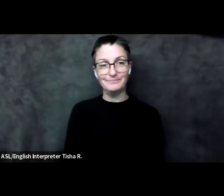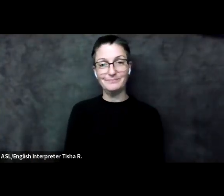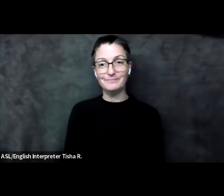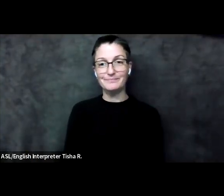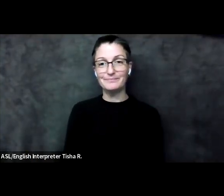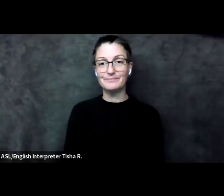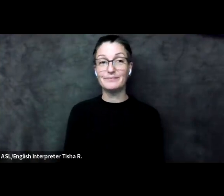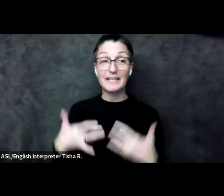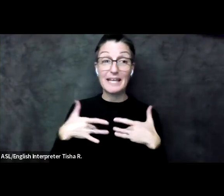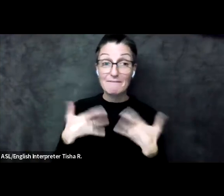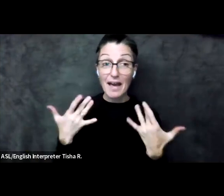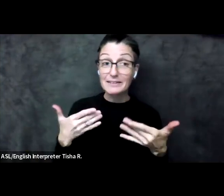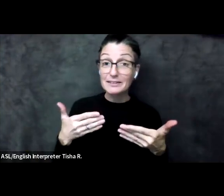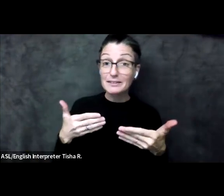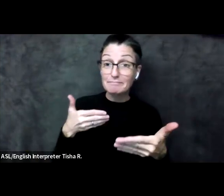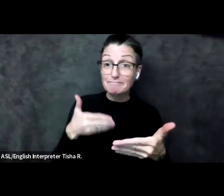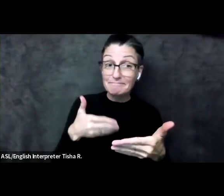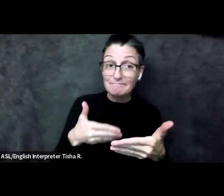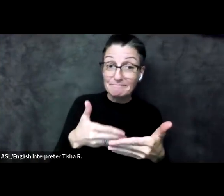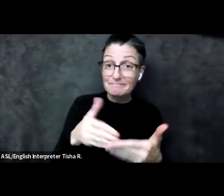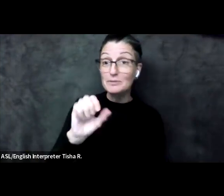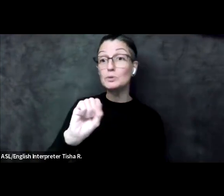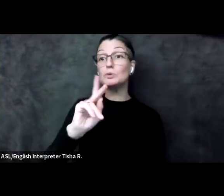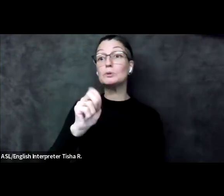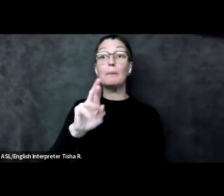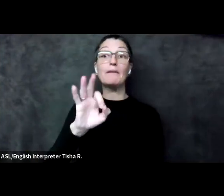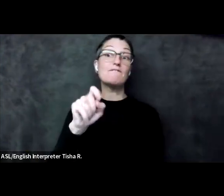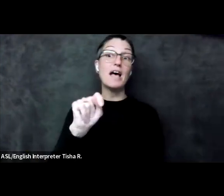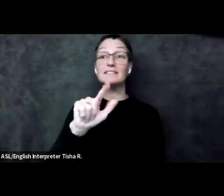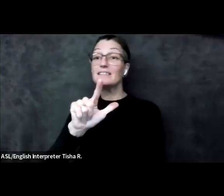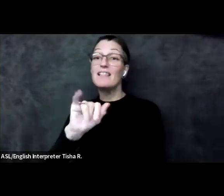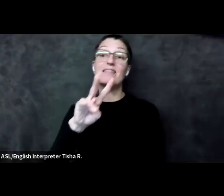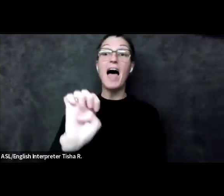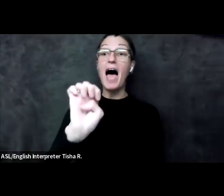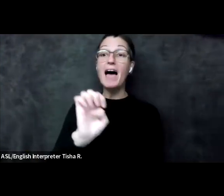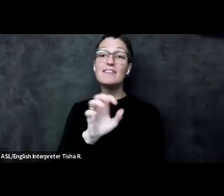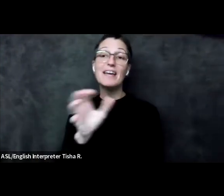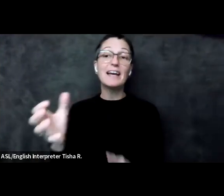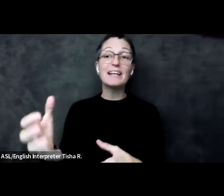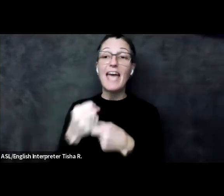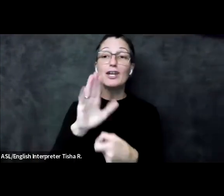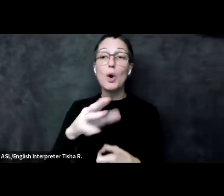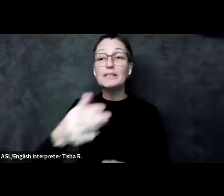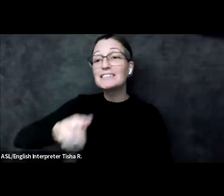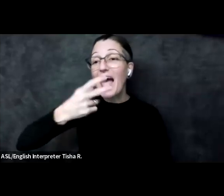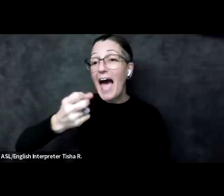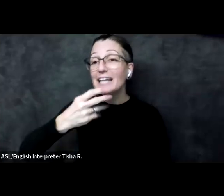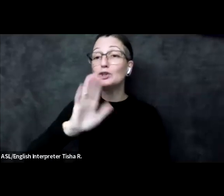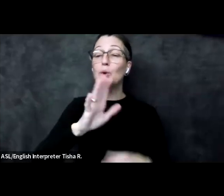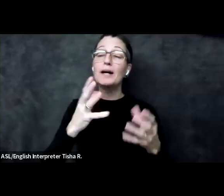on the horizon and with Superfest, officially live, grab those snacks and get that fluffy blanket and get streaming.